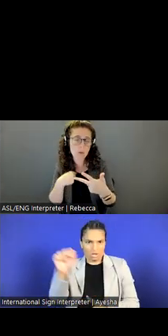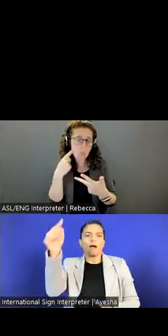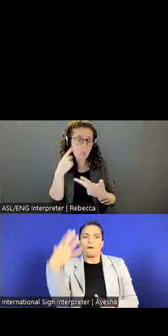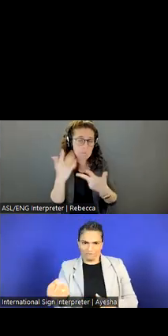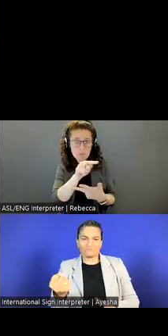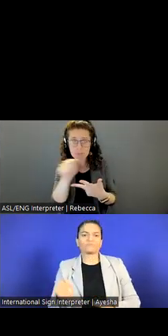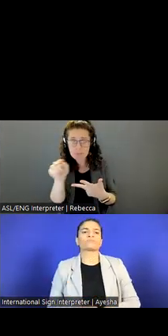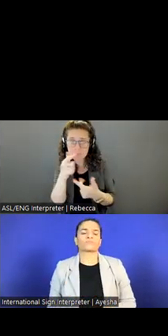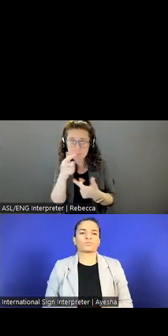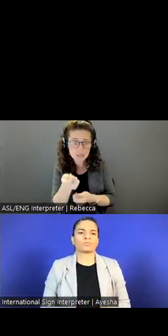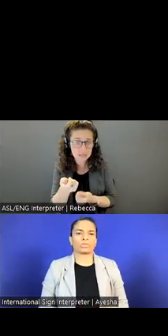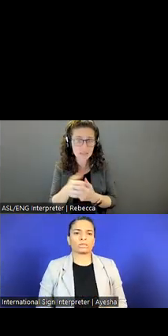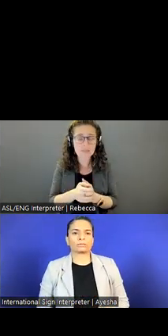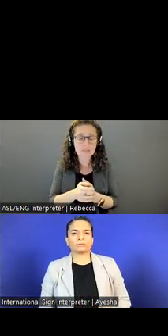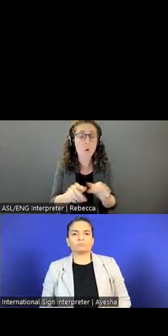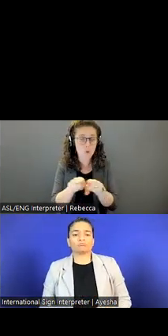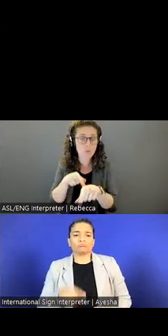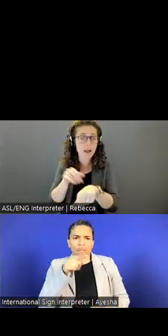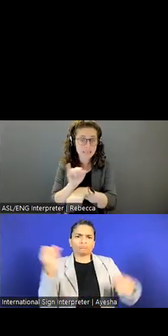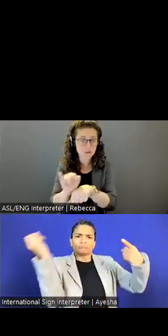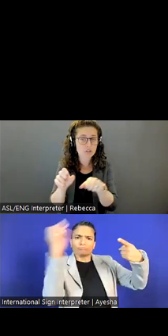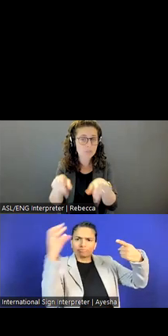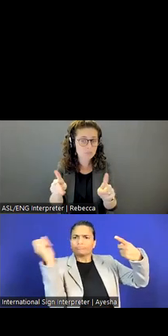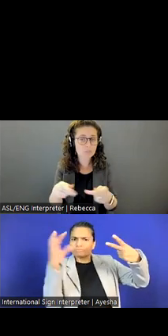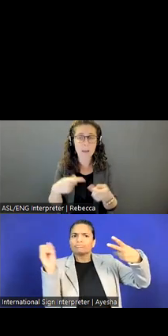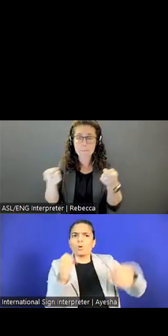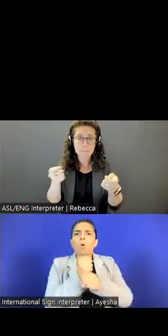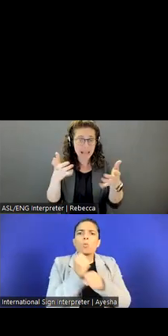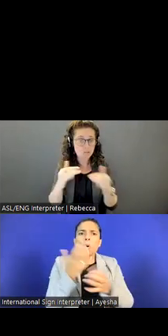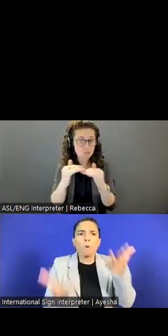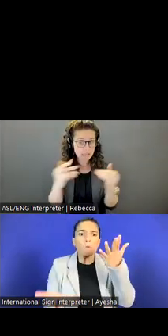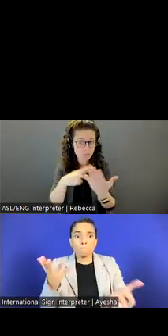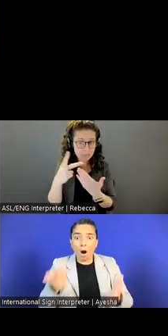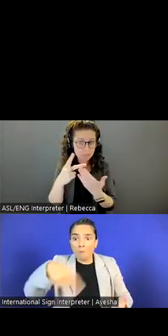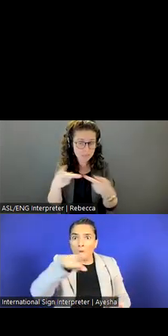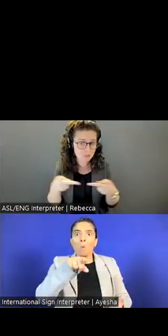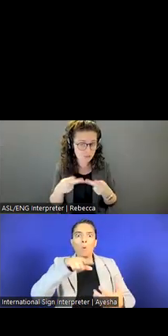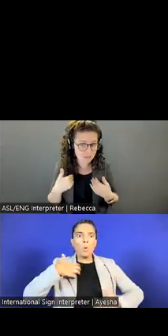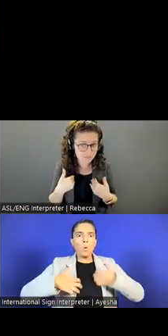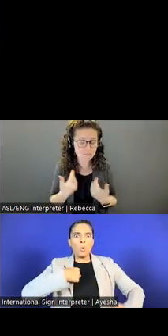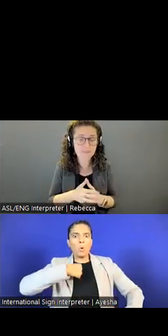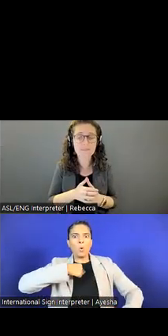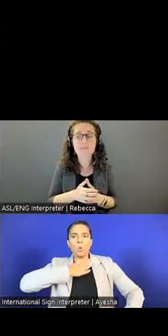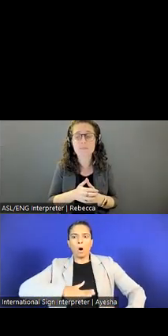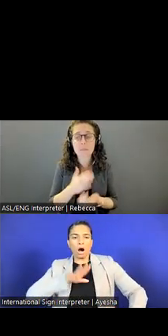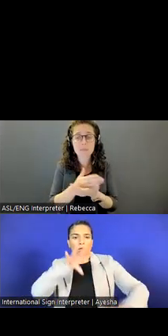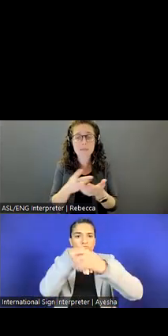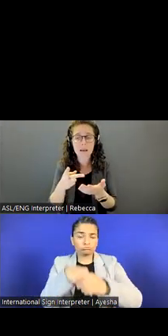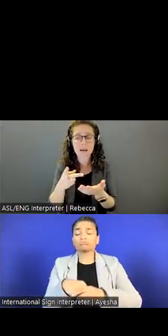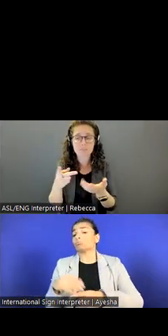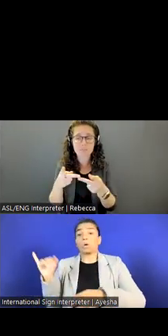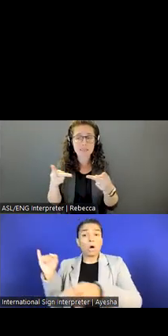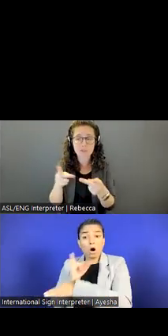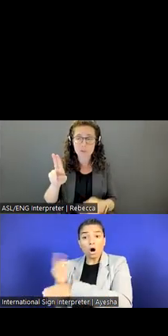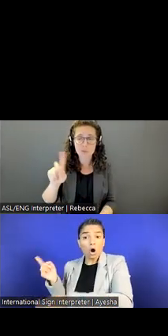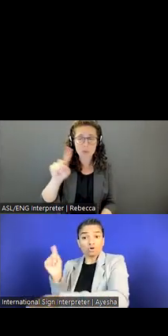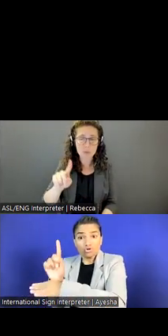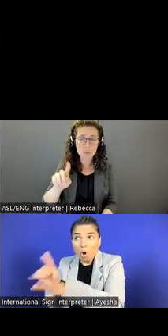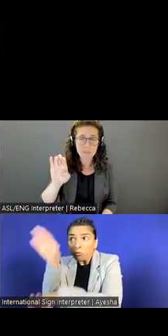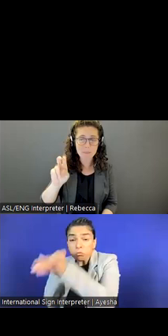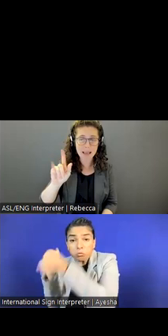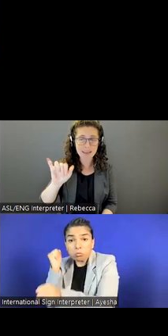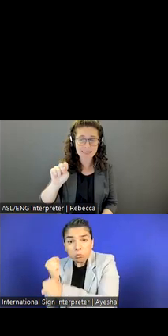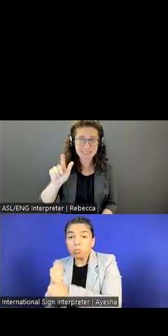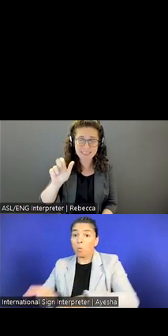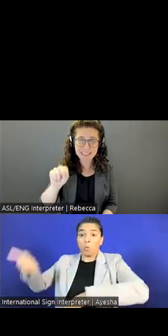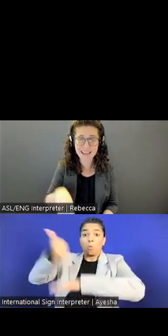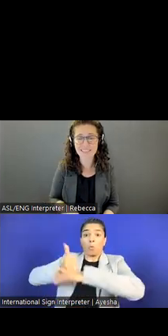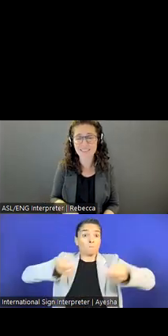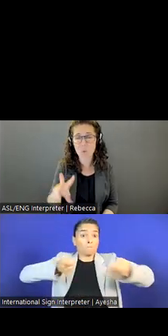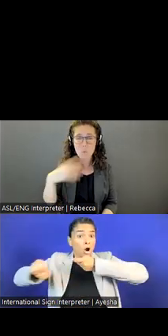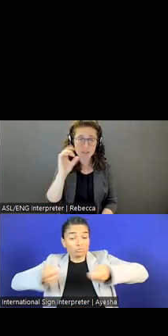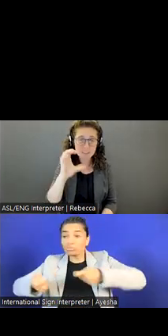We have internships, manager positions open, we have positions in D.C. remote, Uzbekistan.